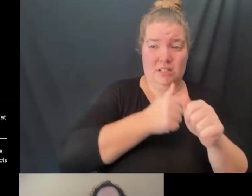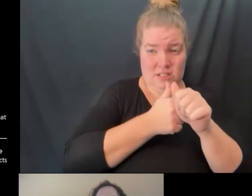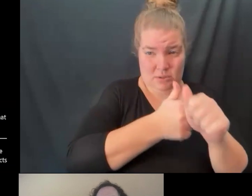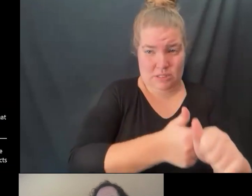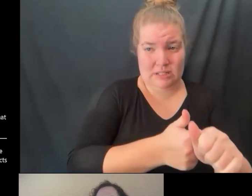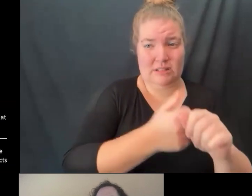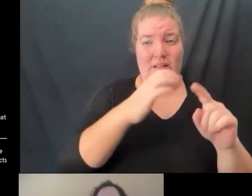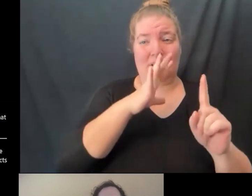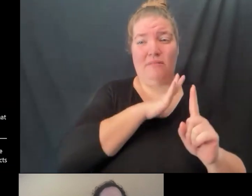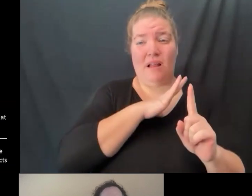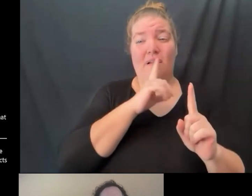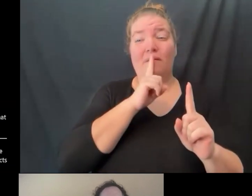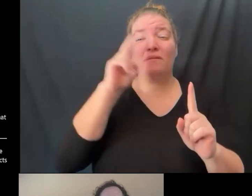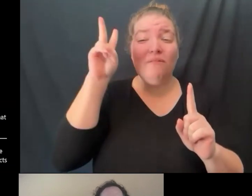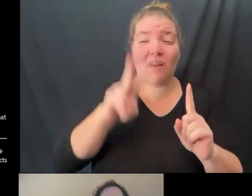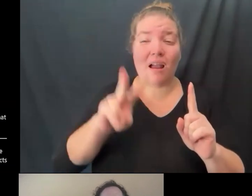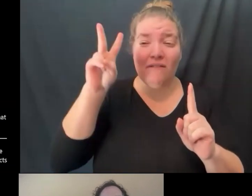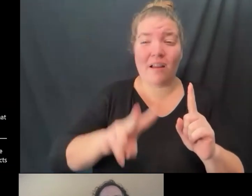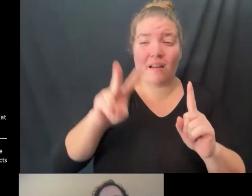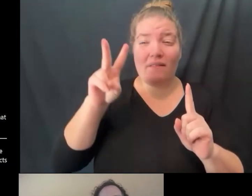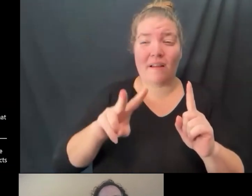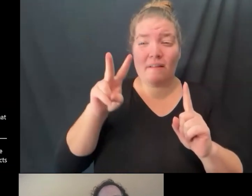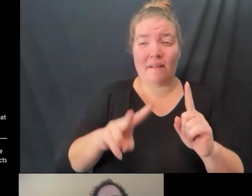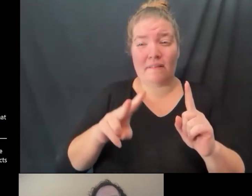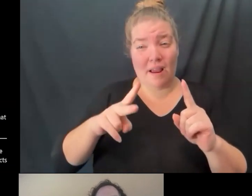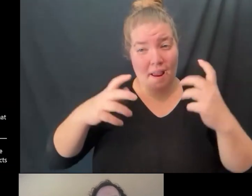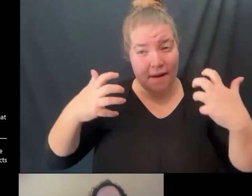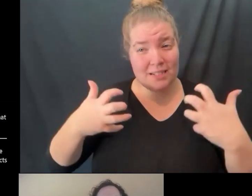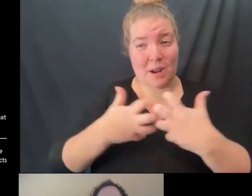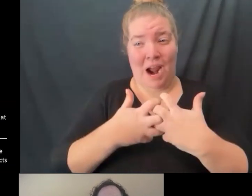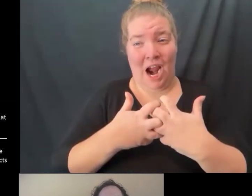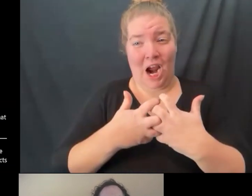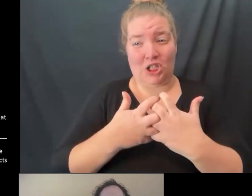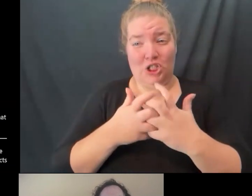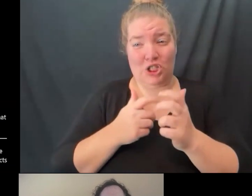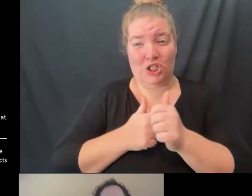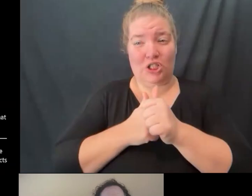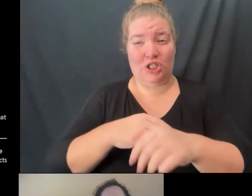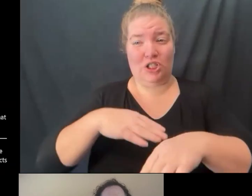say when all is done with the technical requirements, is it still actually going to work for real people doing real things?